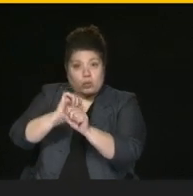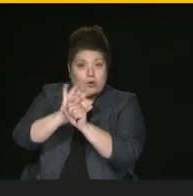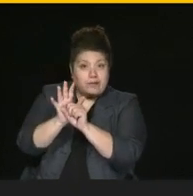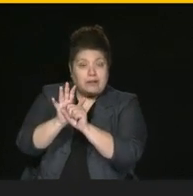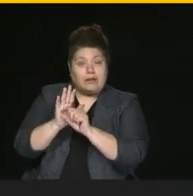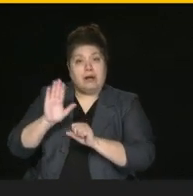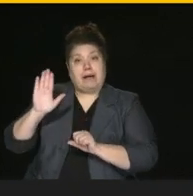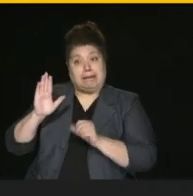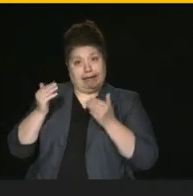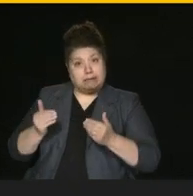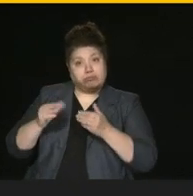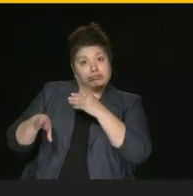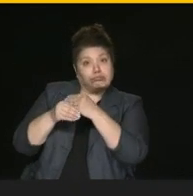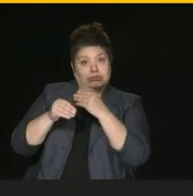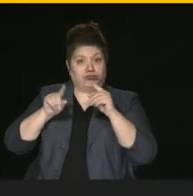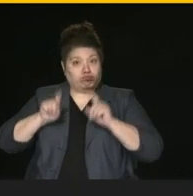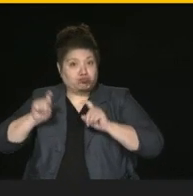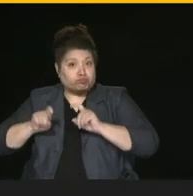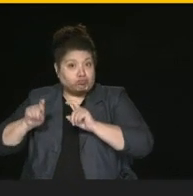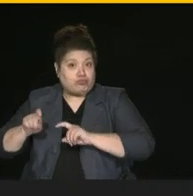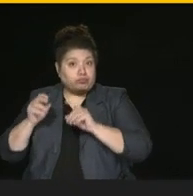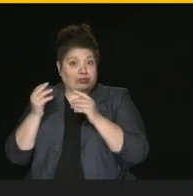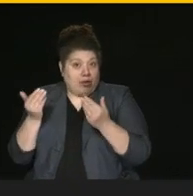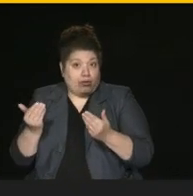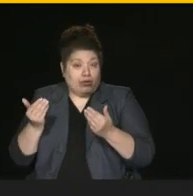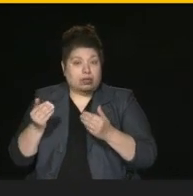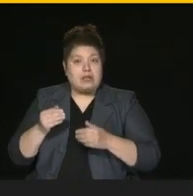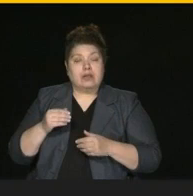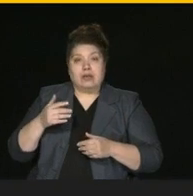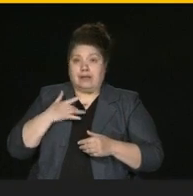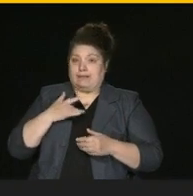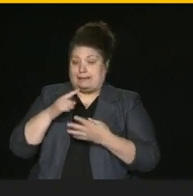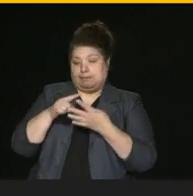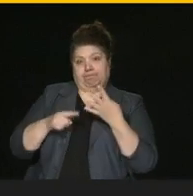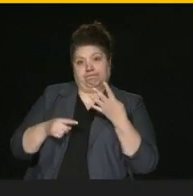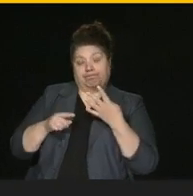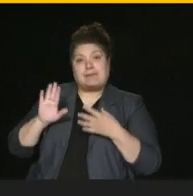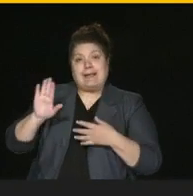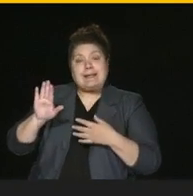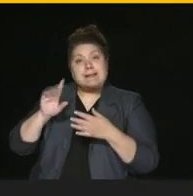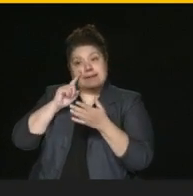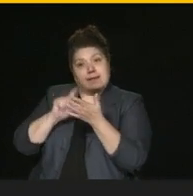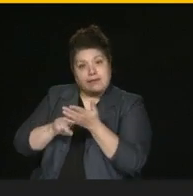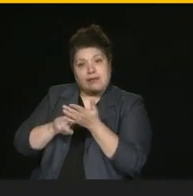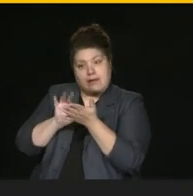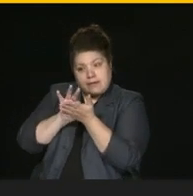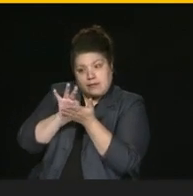TOGETHER WITH TESTING STRATEGIES